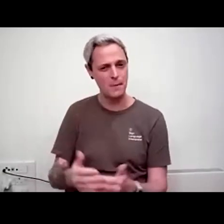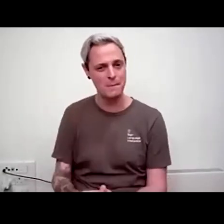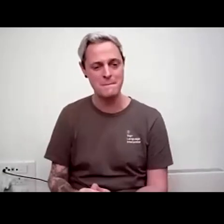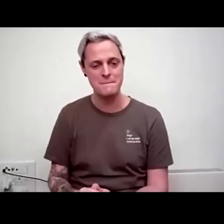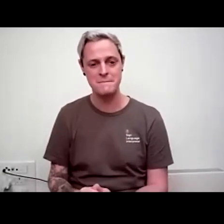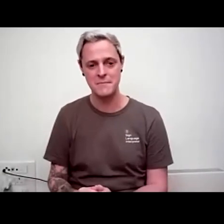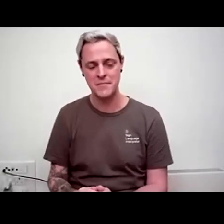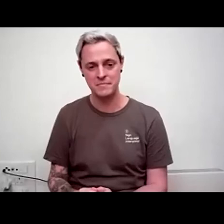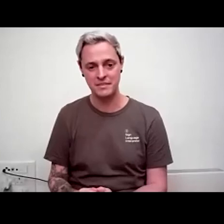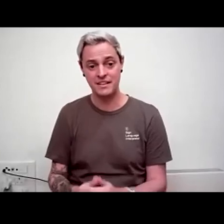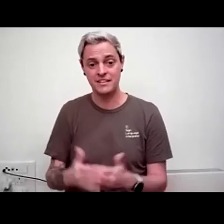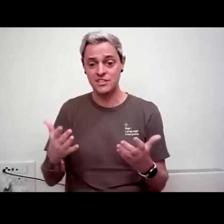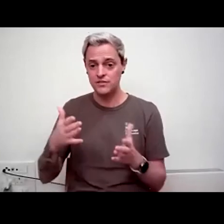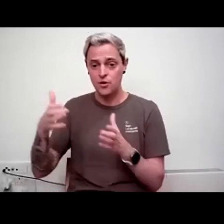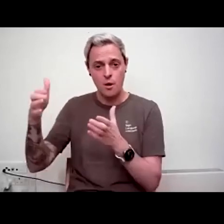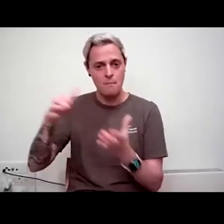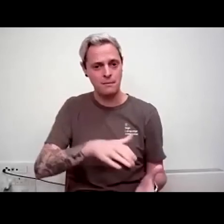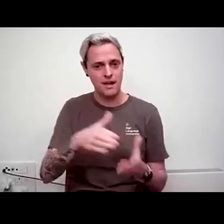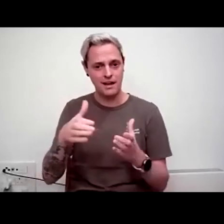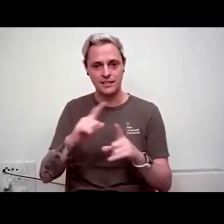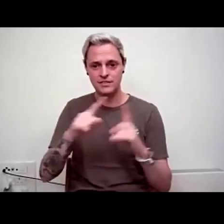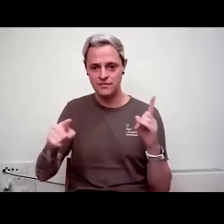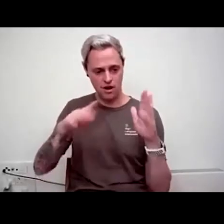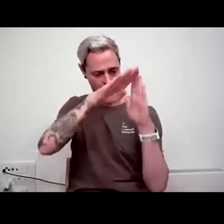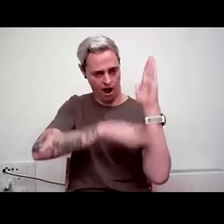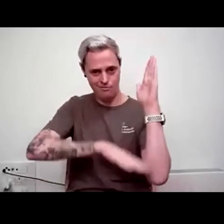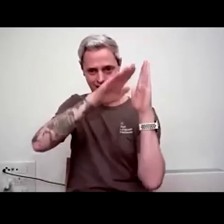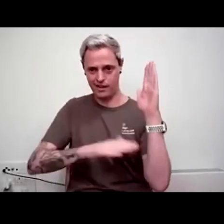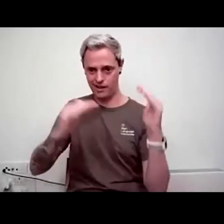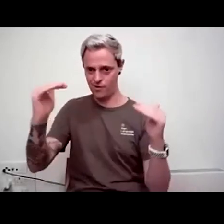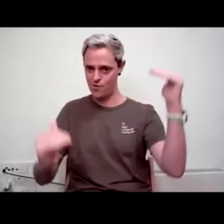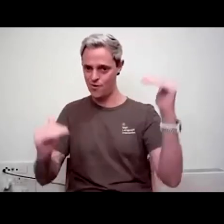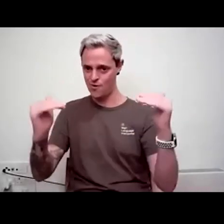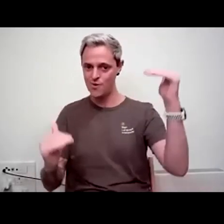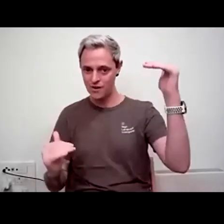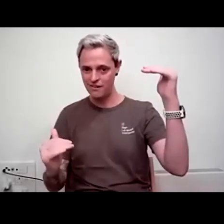It's a baptising of contemporary hierarchies of social value and that's why it fixes them